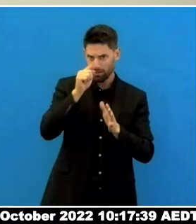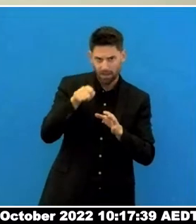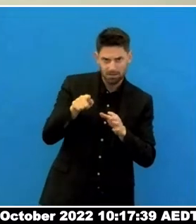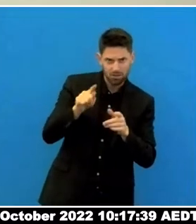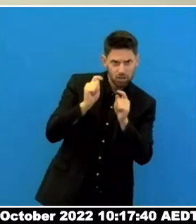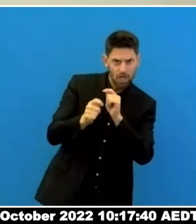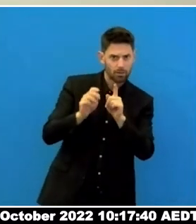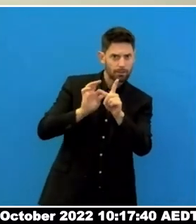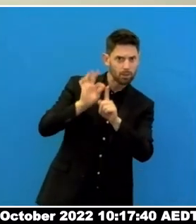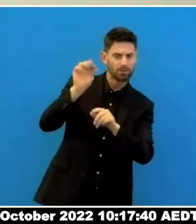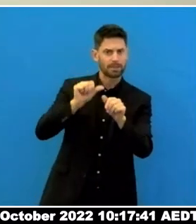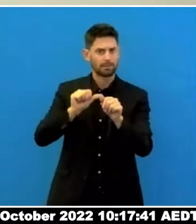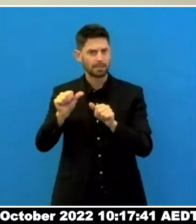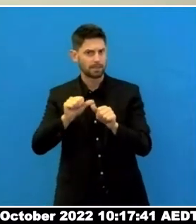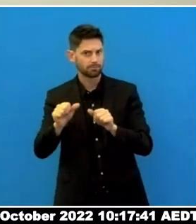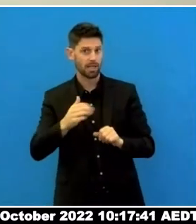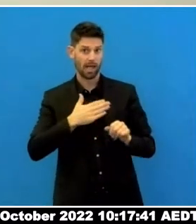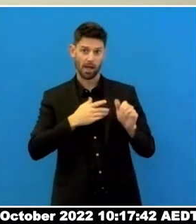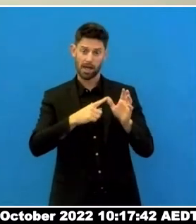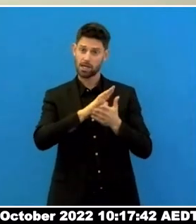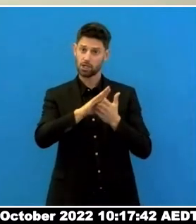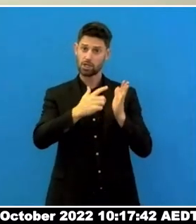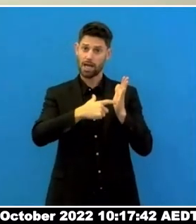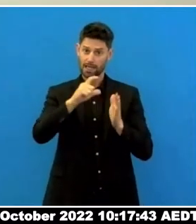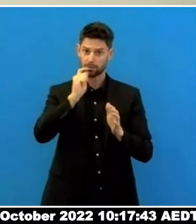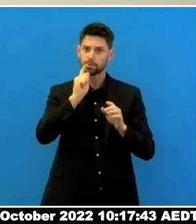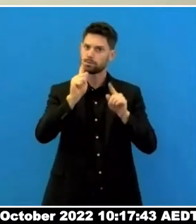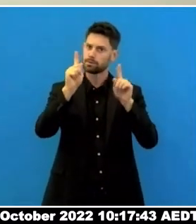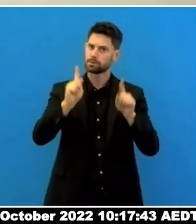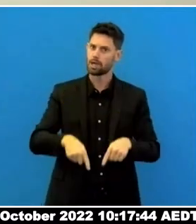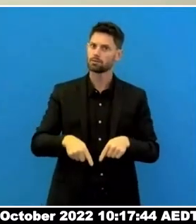This work will be a touchstone in the human rights approach